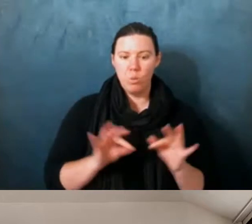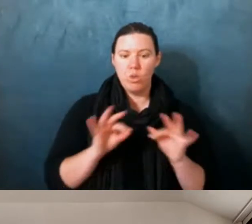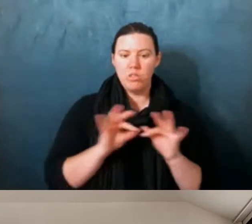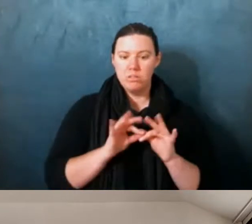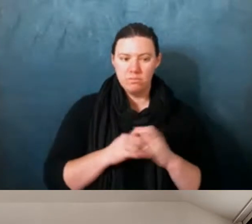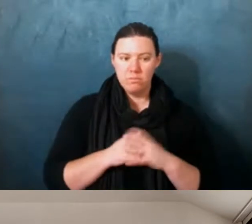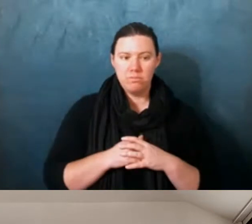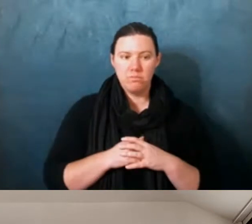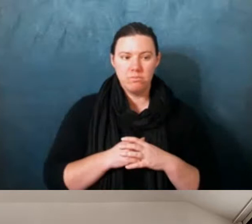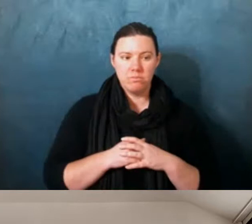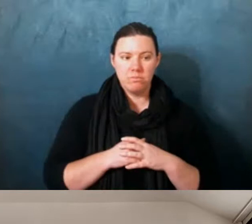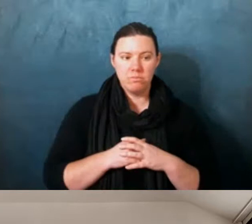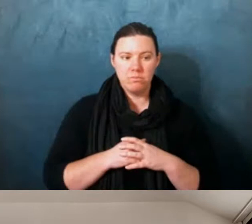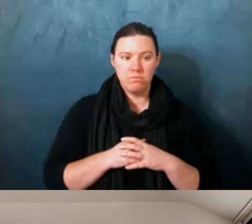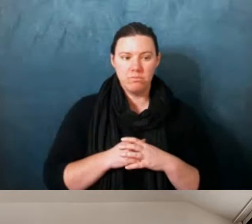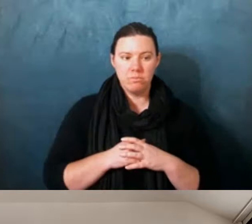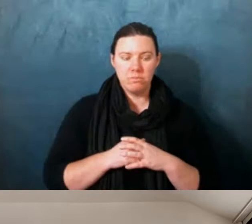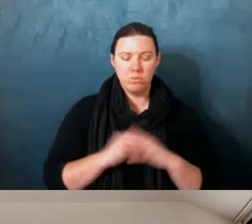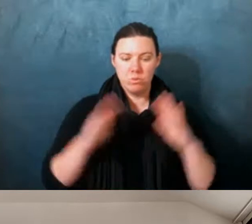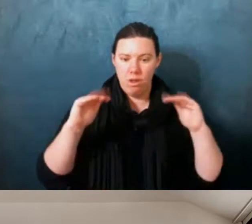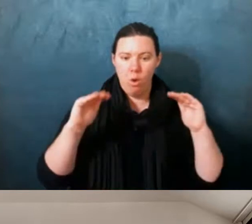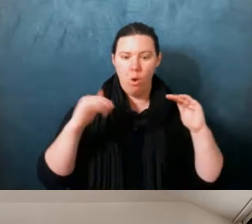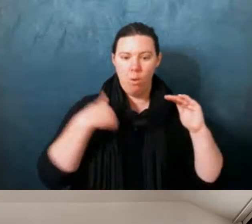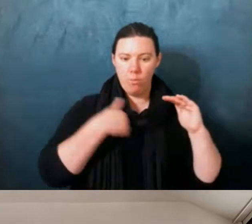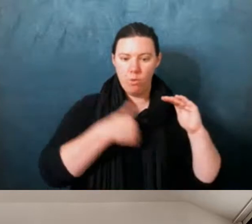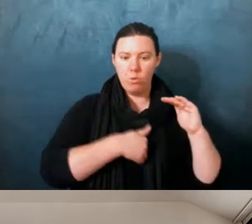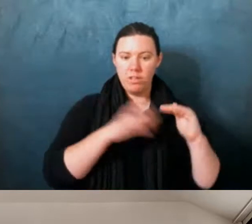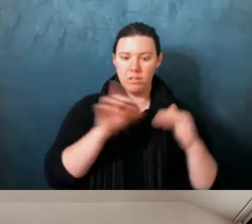And I hope that we do take all that into consideration.